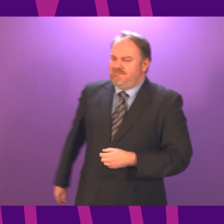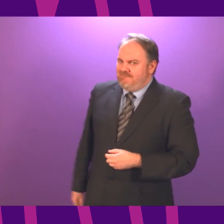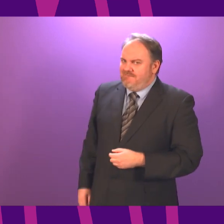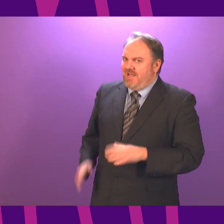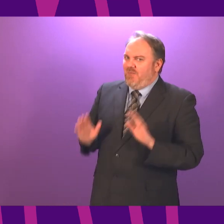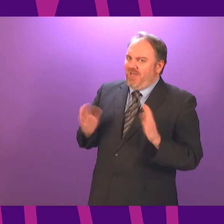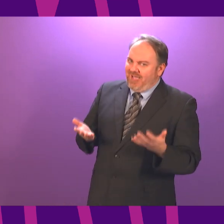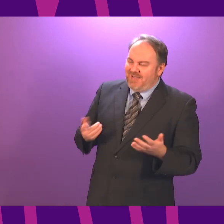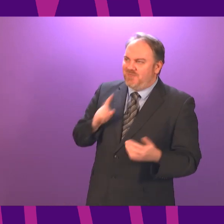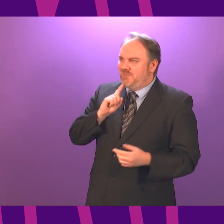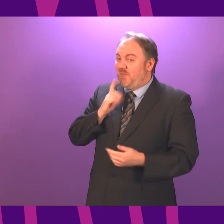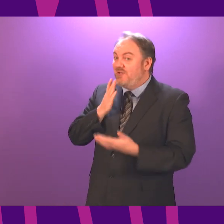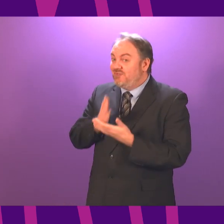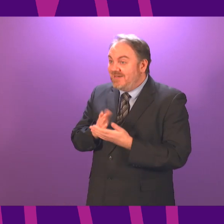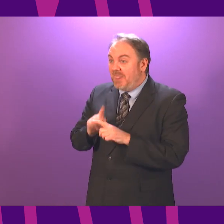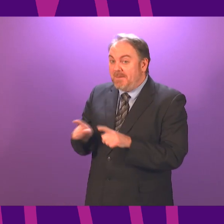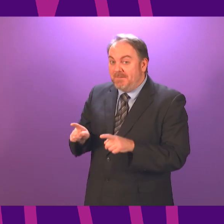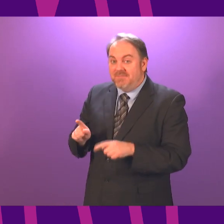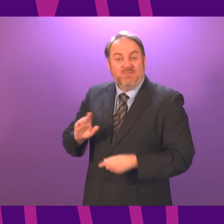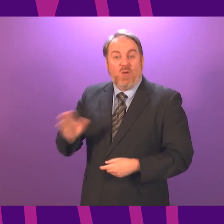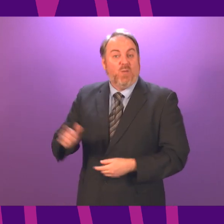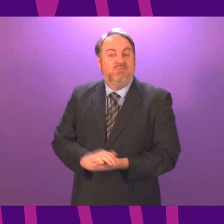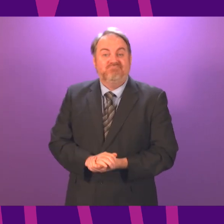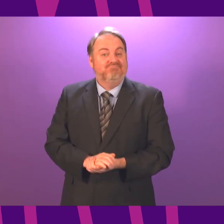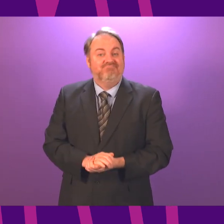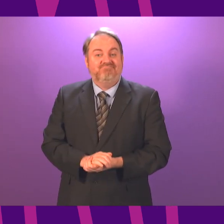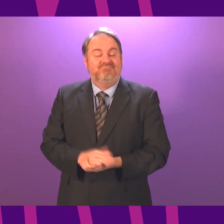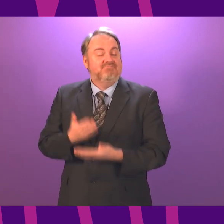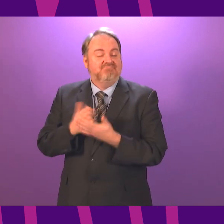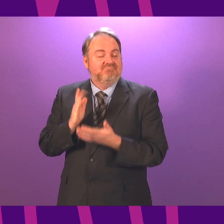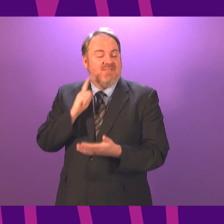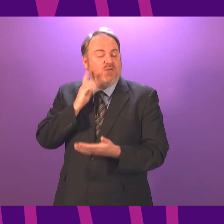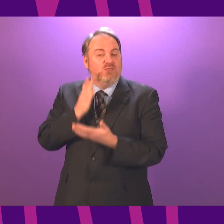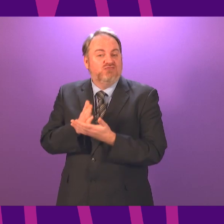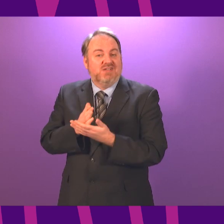On balance, and after careful consideration, I say no—I do not generally trust Westminster.